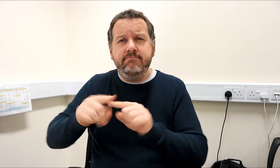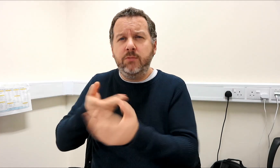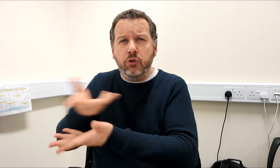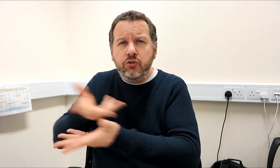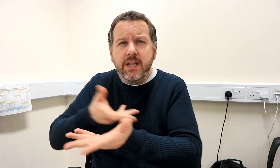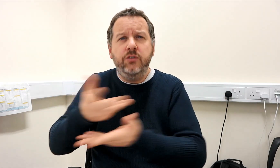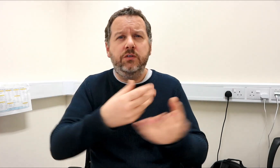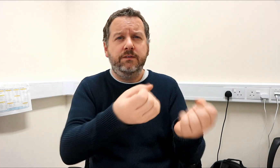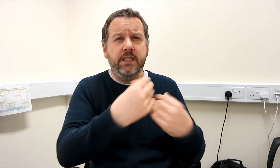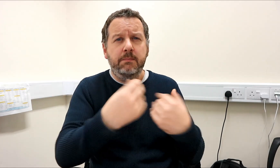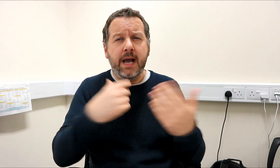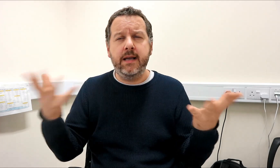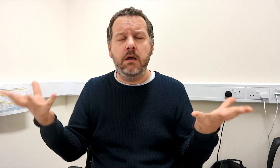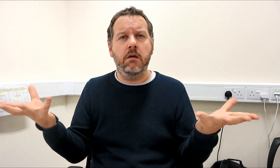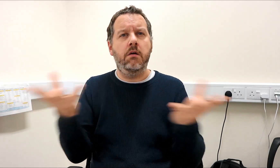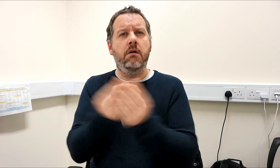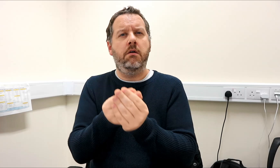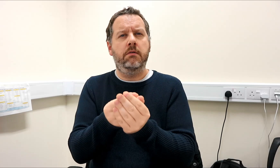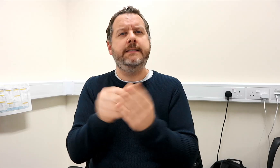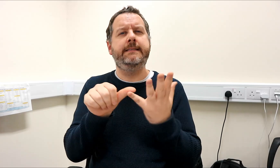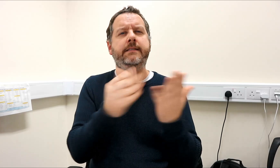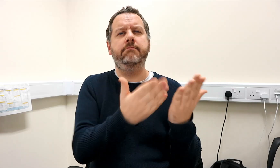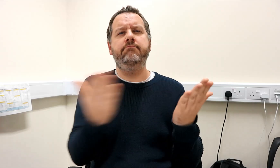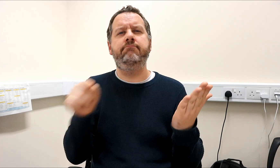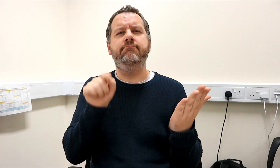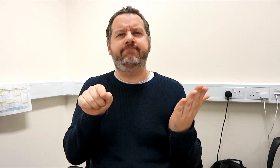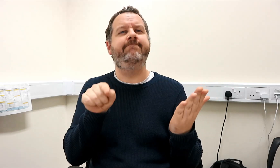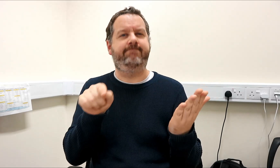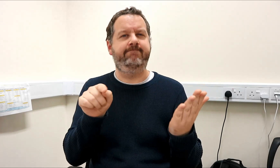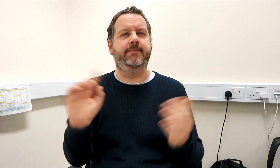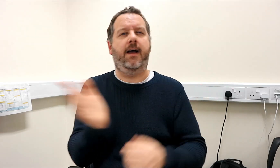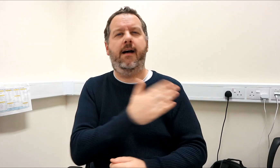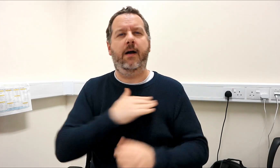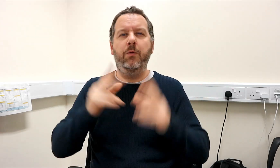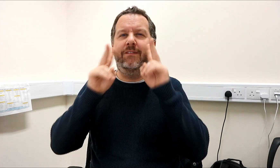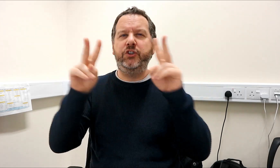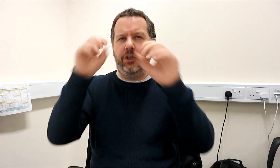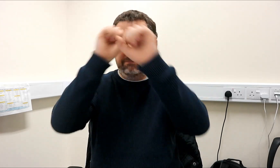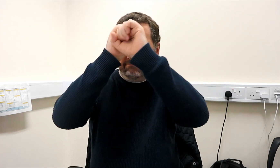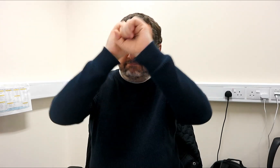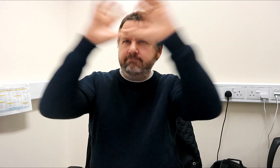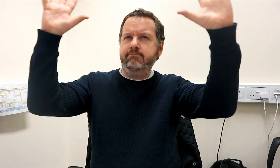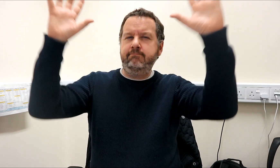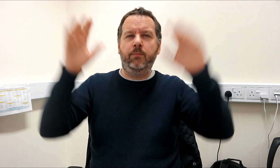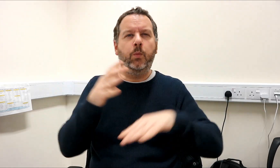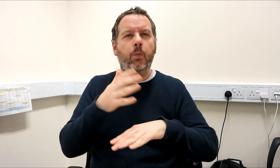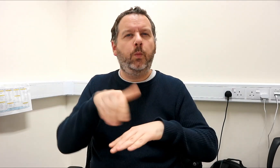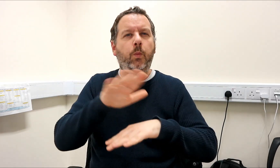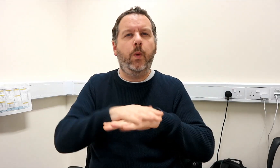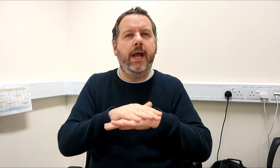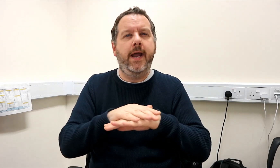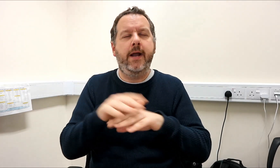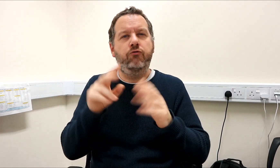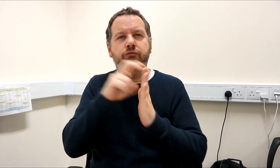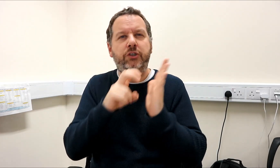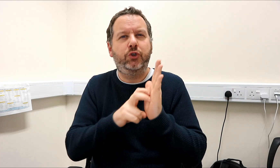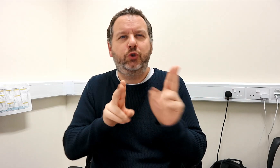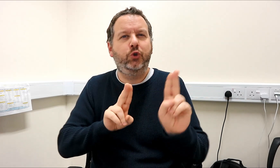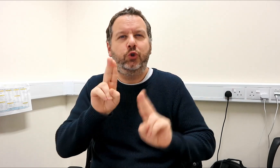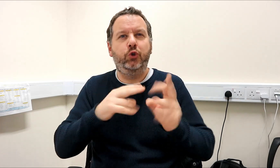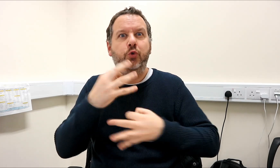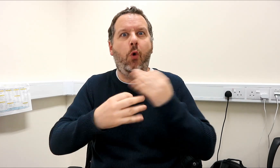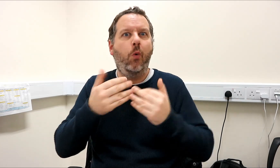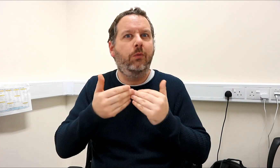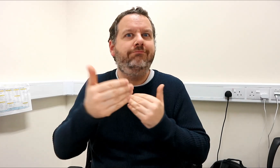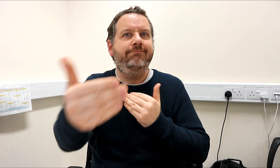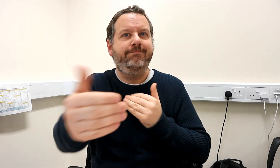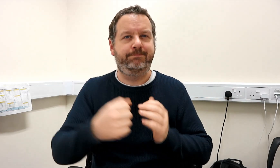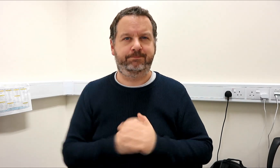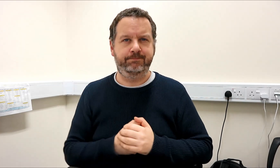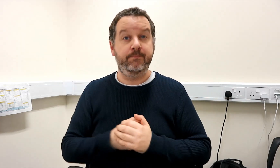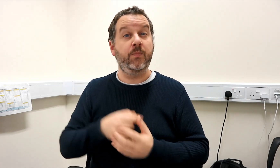after the various consultation measures we have outlined, feels the Register project should go.